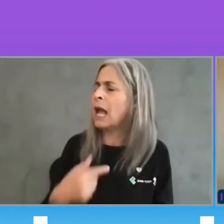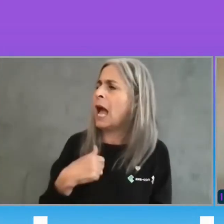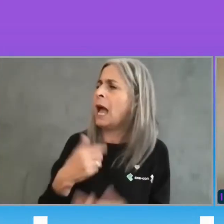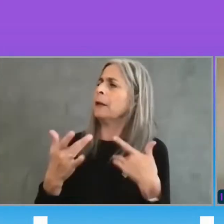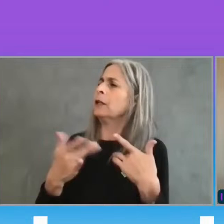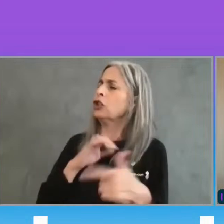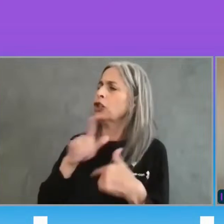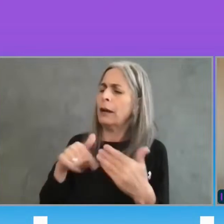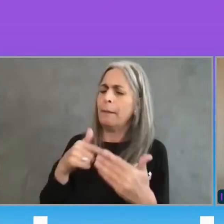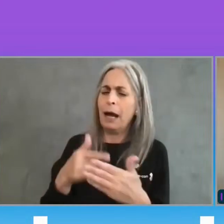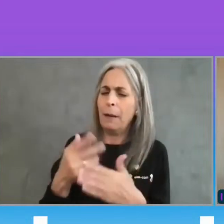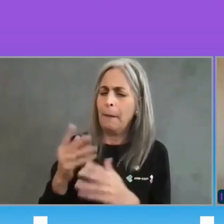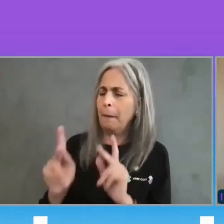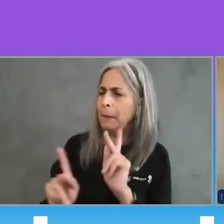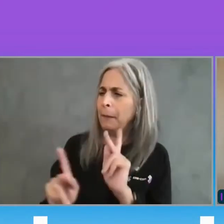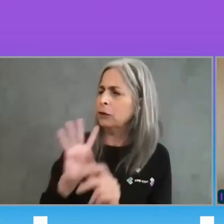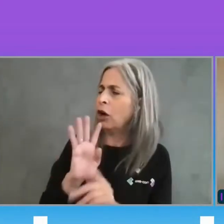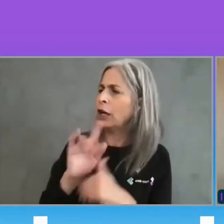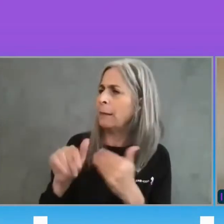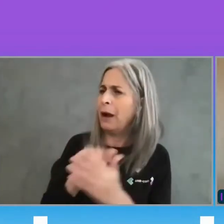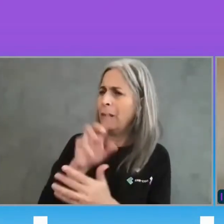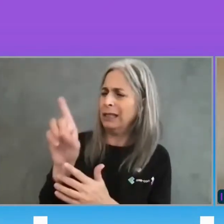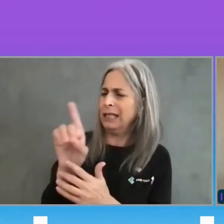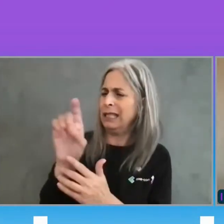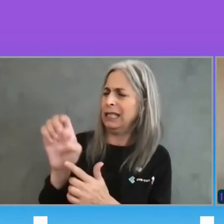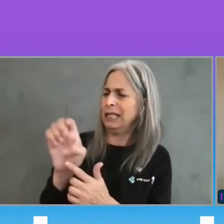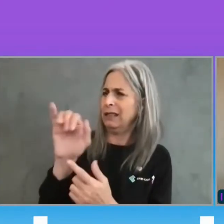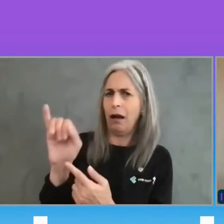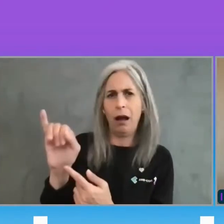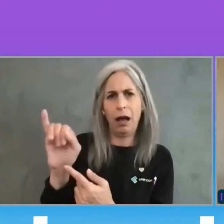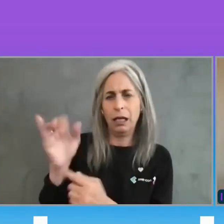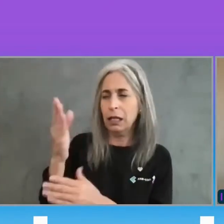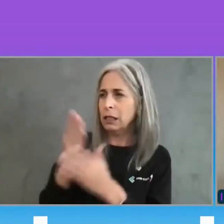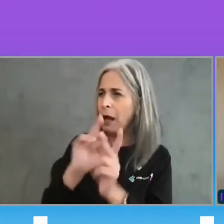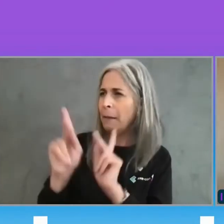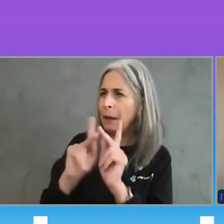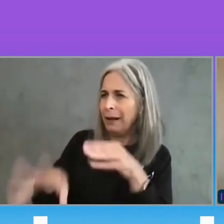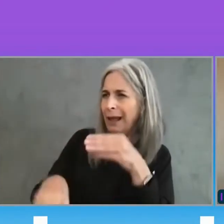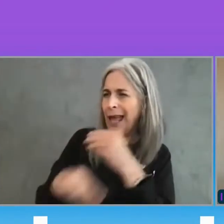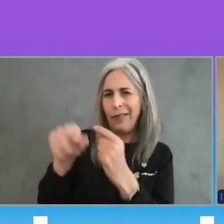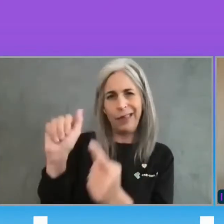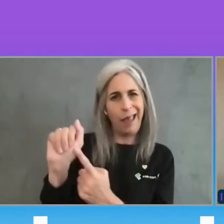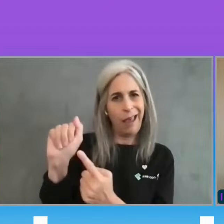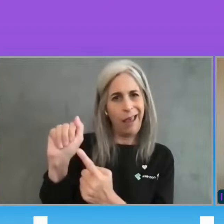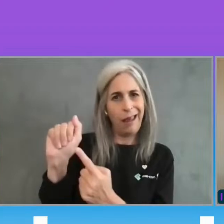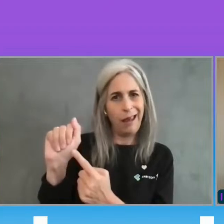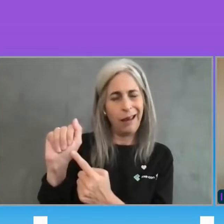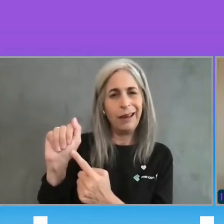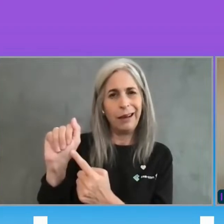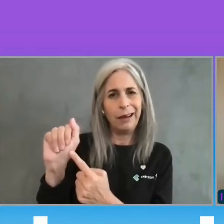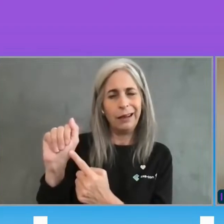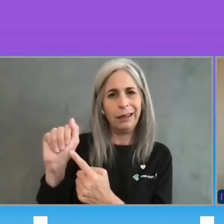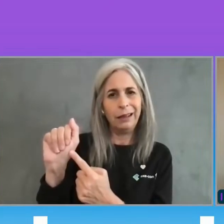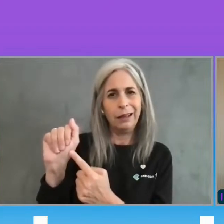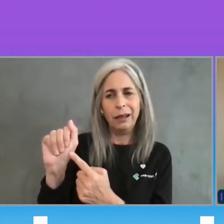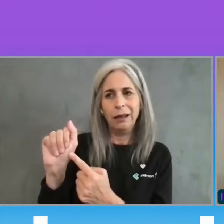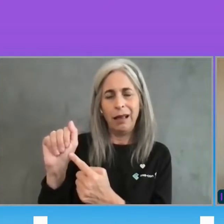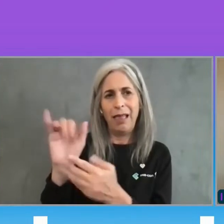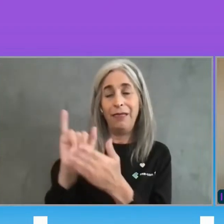about is when people talk about Dei, some people add the A to